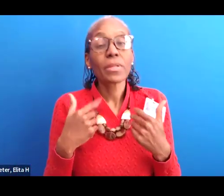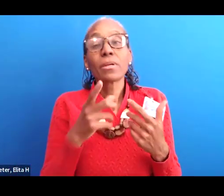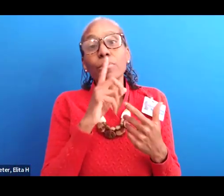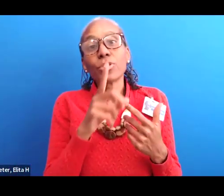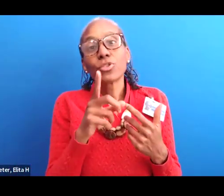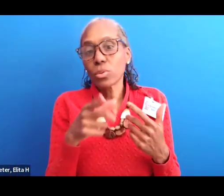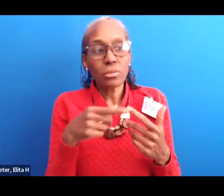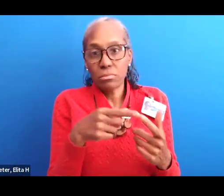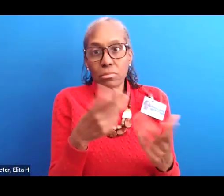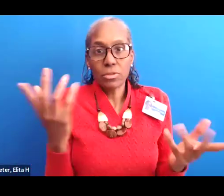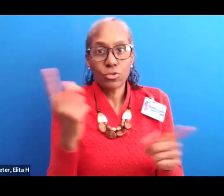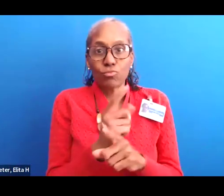that it is the right one for you.